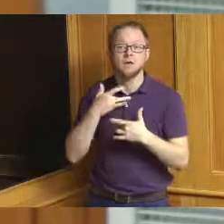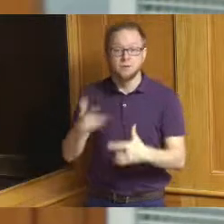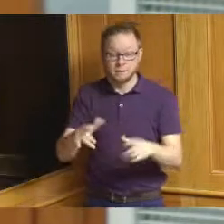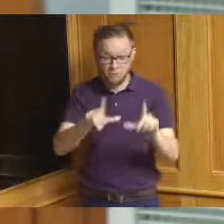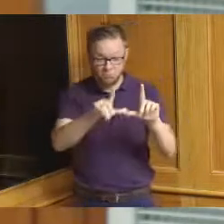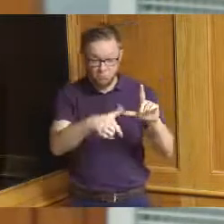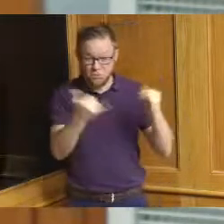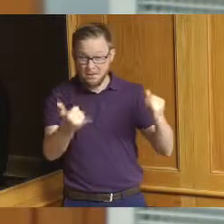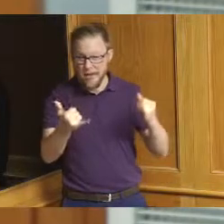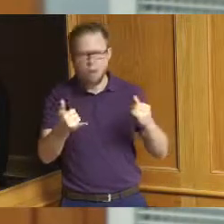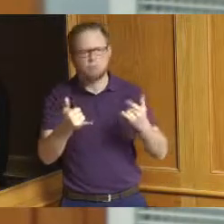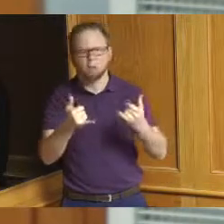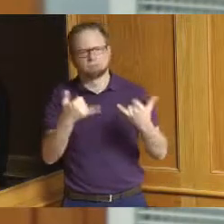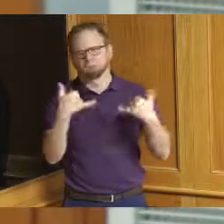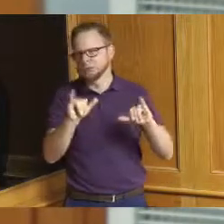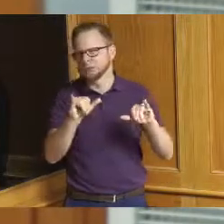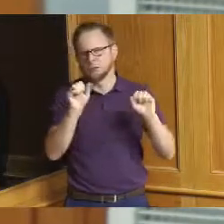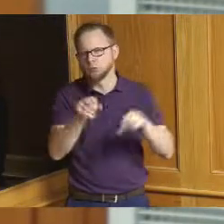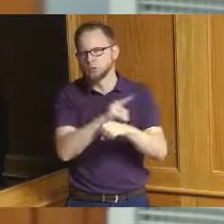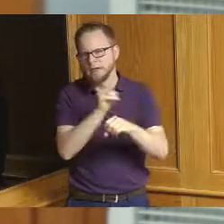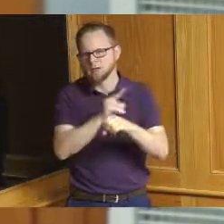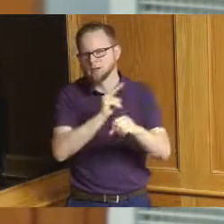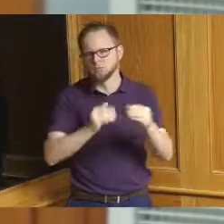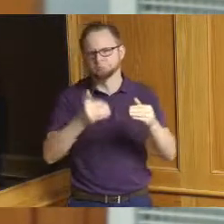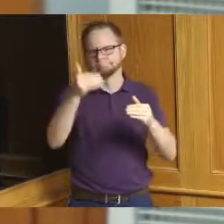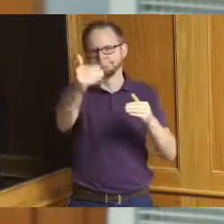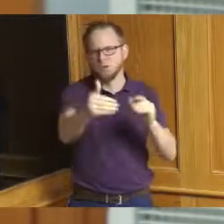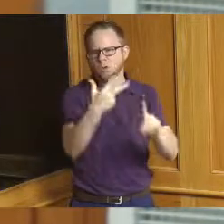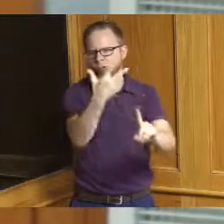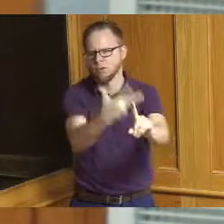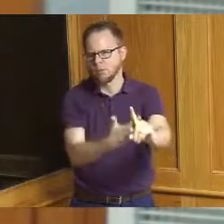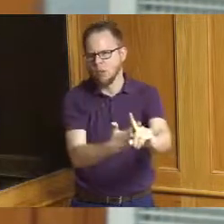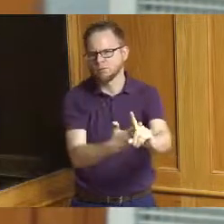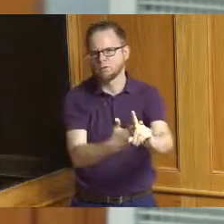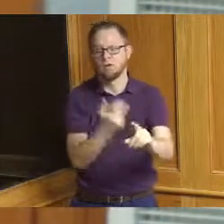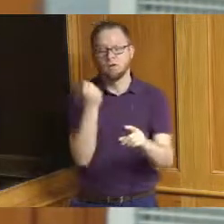i would strongly recommend though before you trust that statement you take the lot number